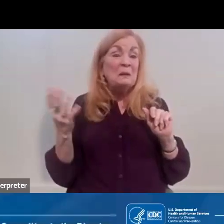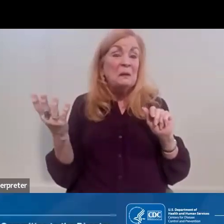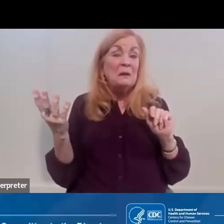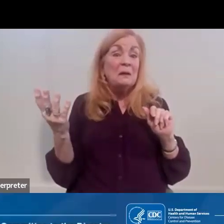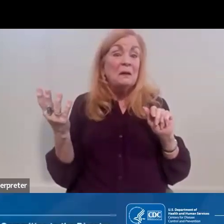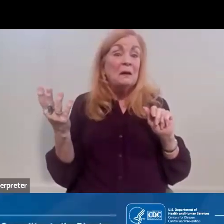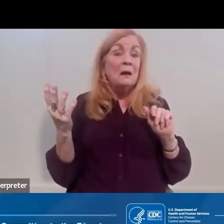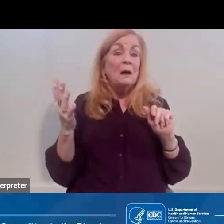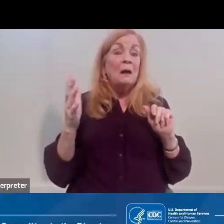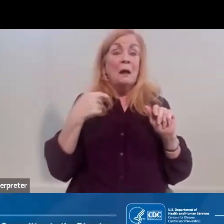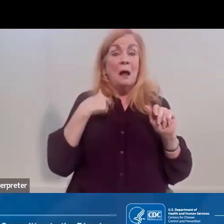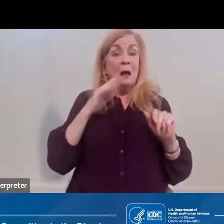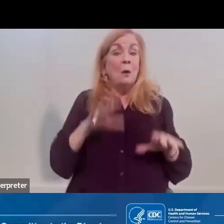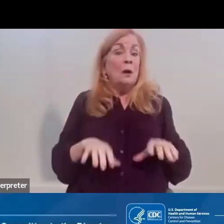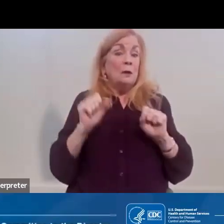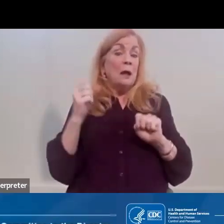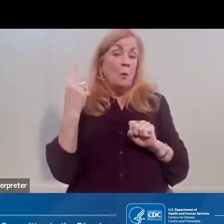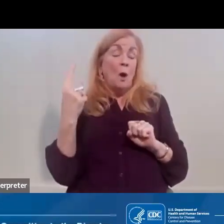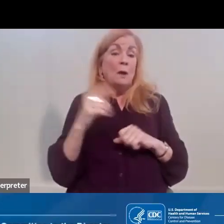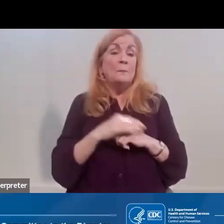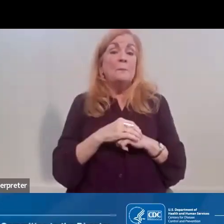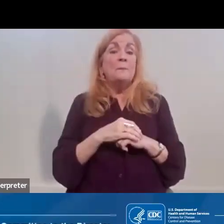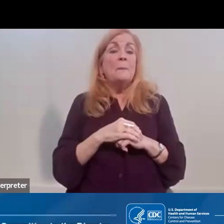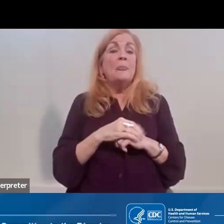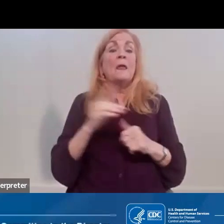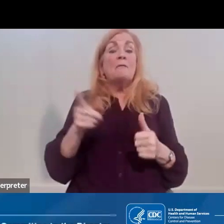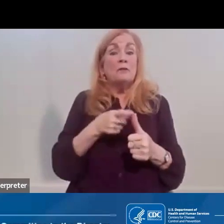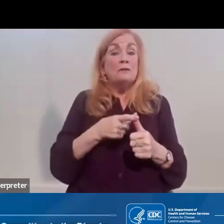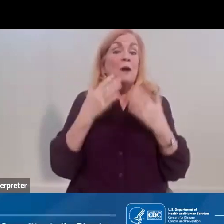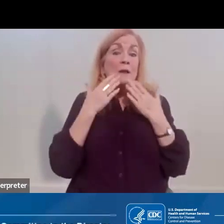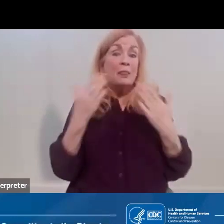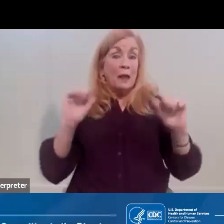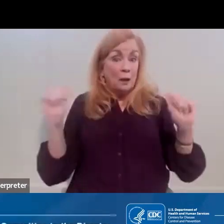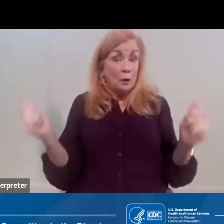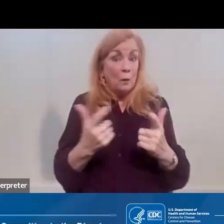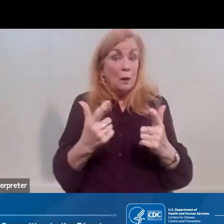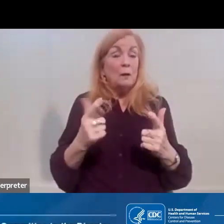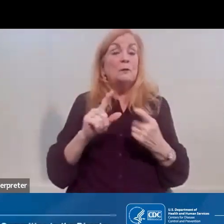I will take just one, which is number, first off, thank you to the ACD members today